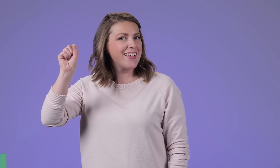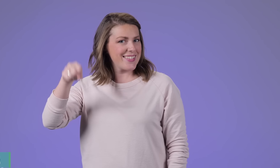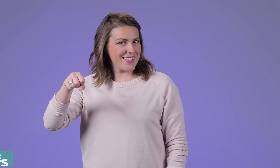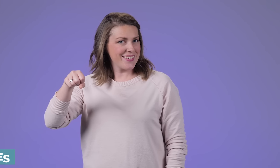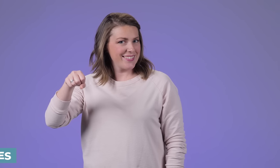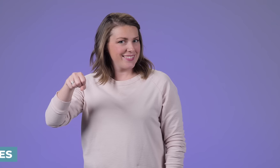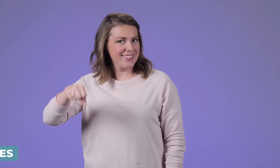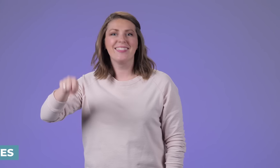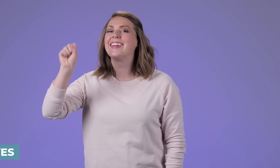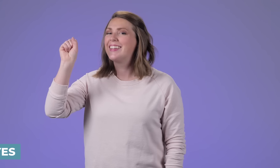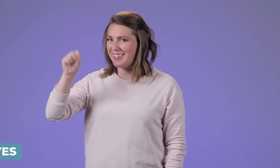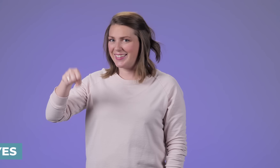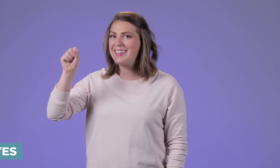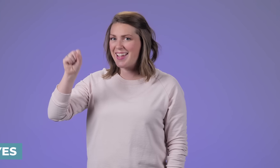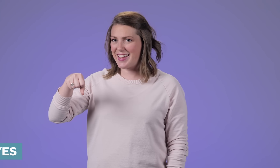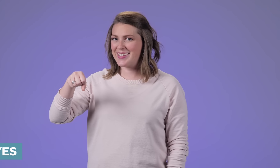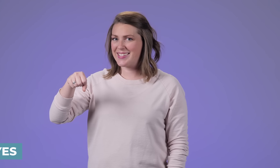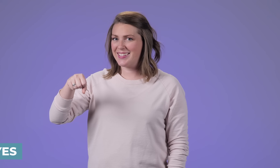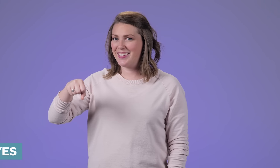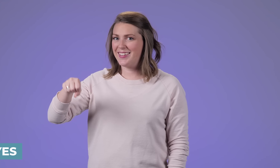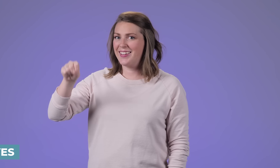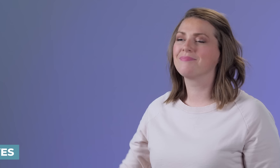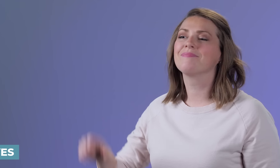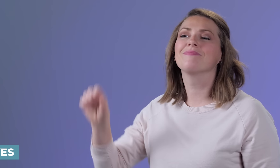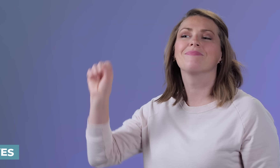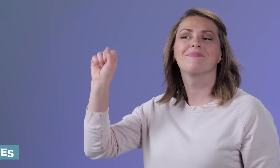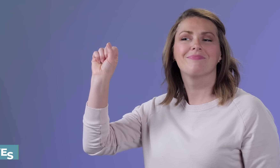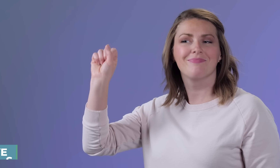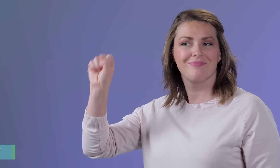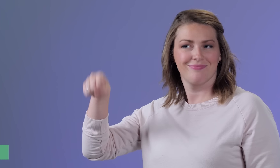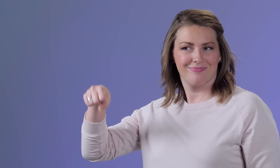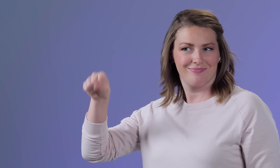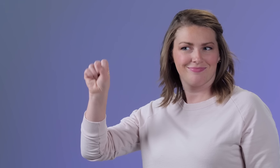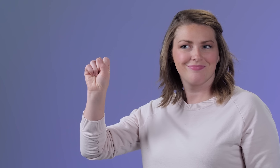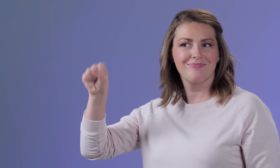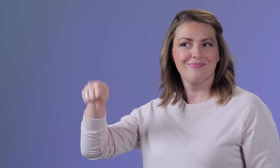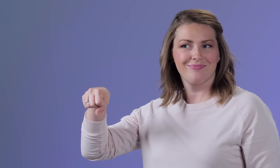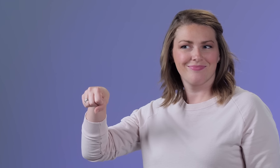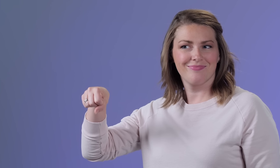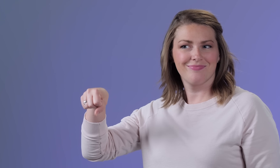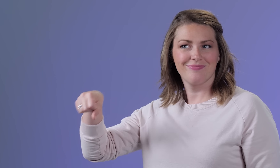Yes, yes. Your hand is representing your head.